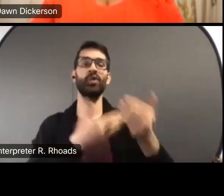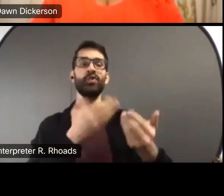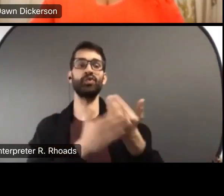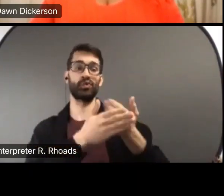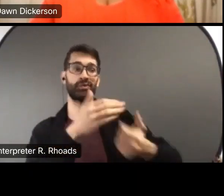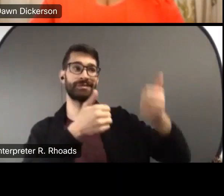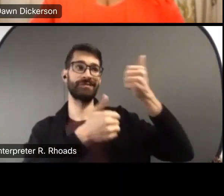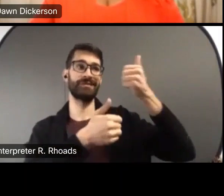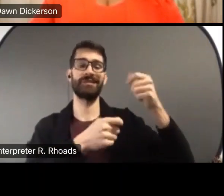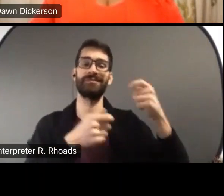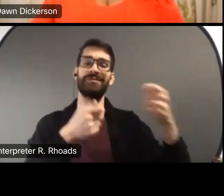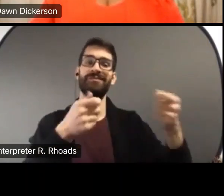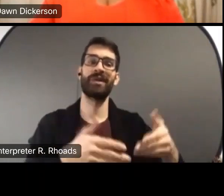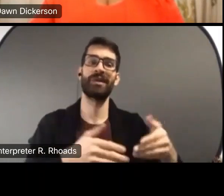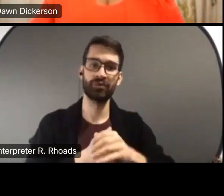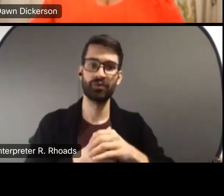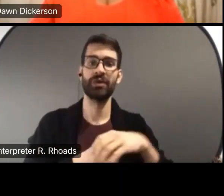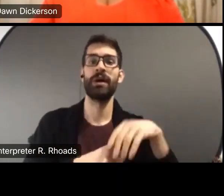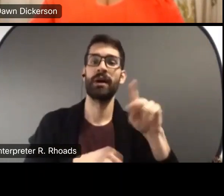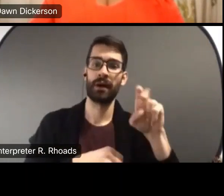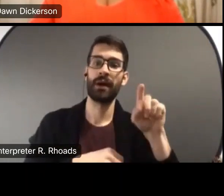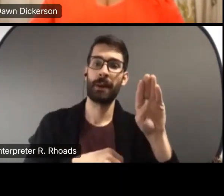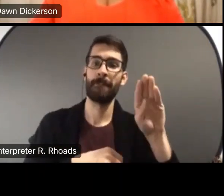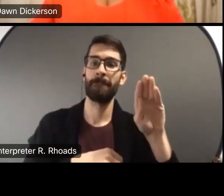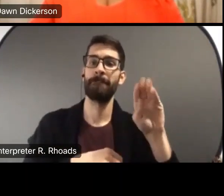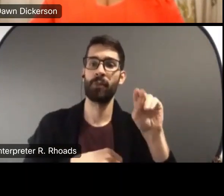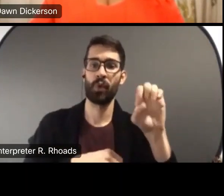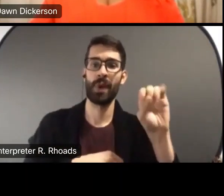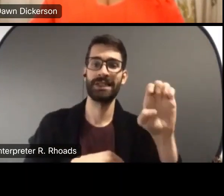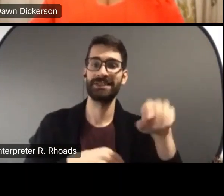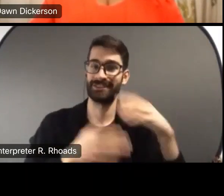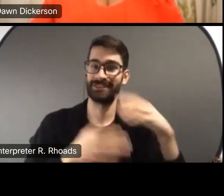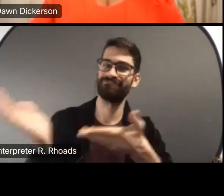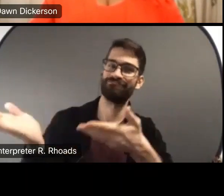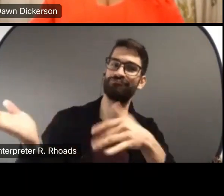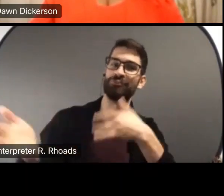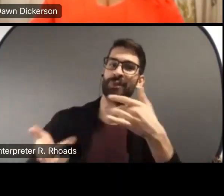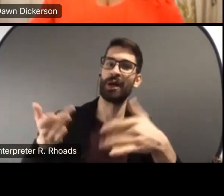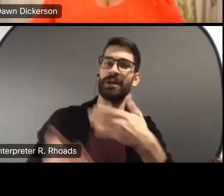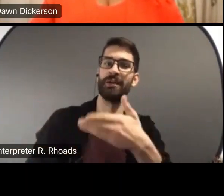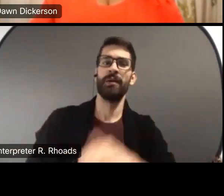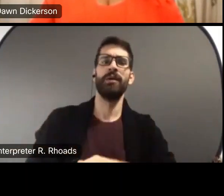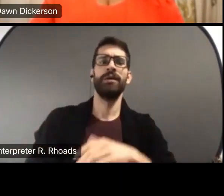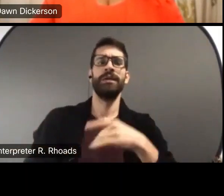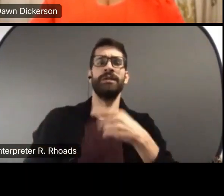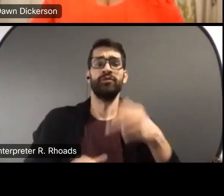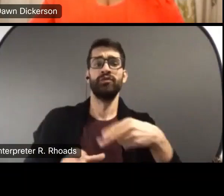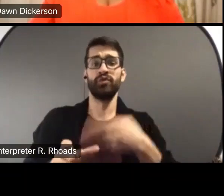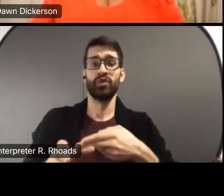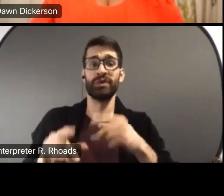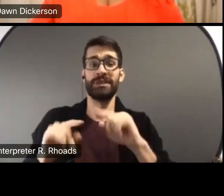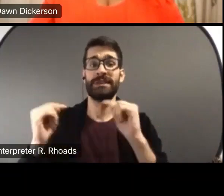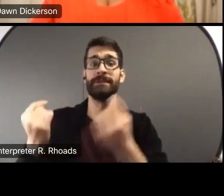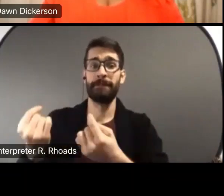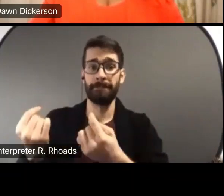Kent Boese. We are very excited he has joined our team and to offer this training.